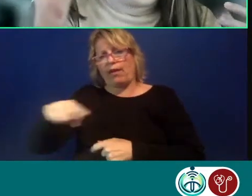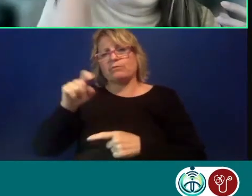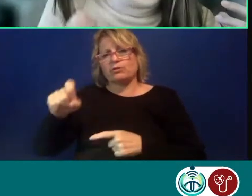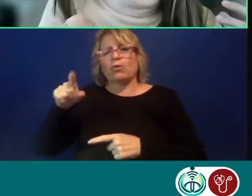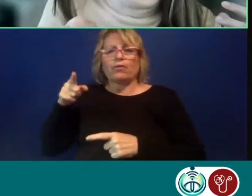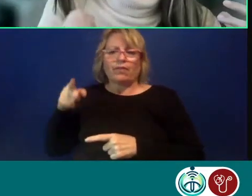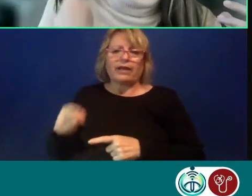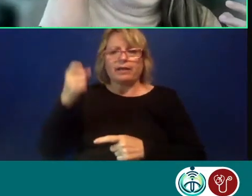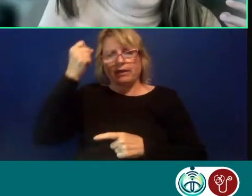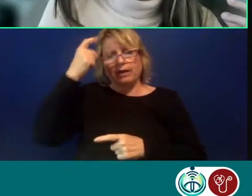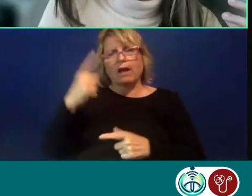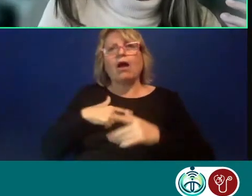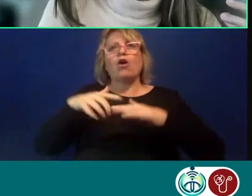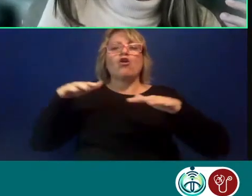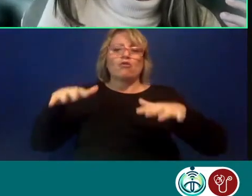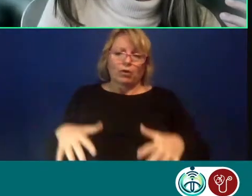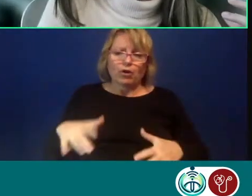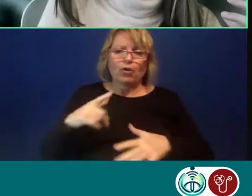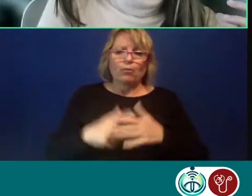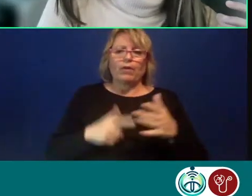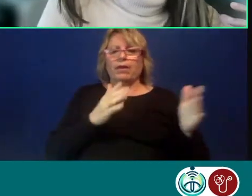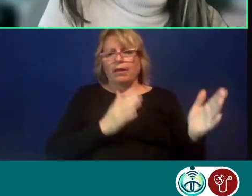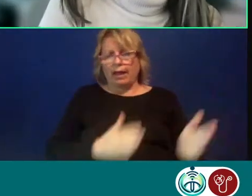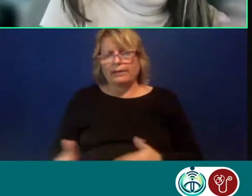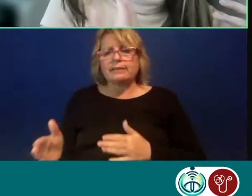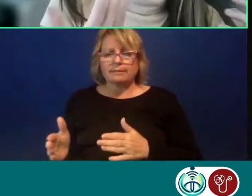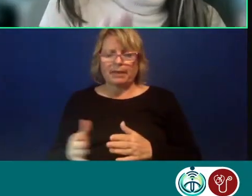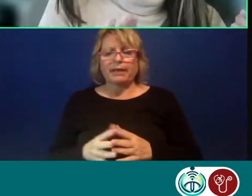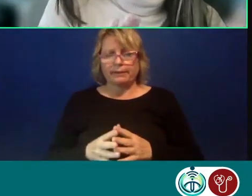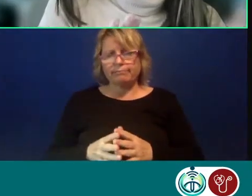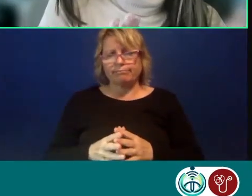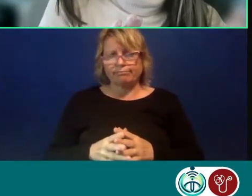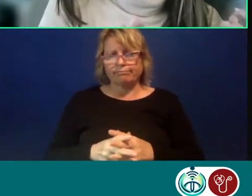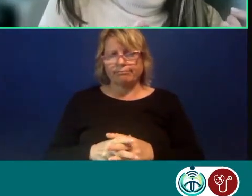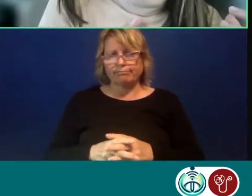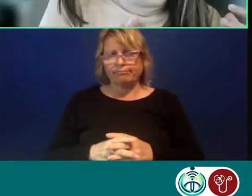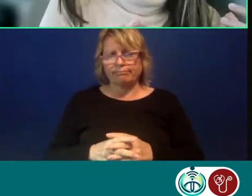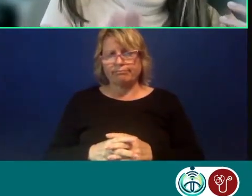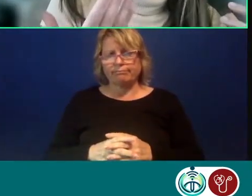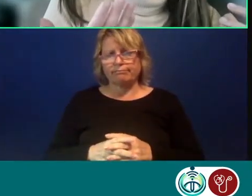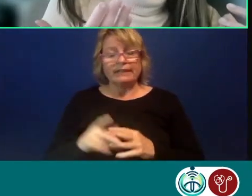how to relax and what they can anticipate. Because if they can't, then once again,